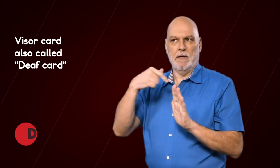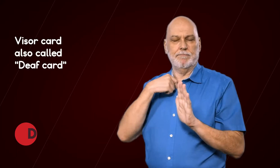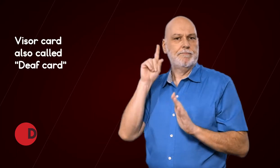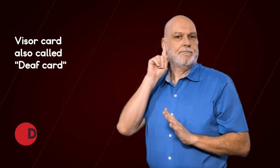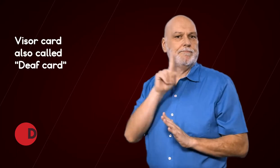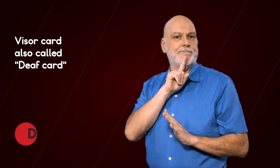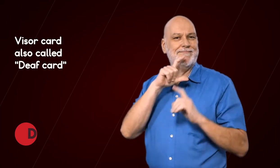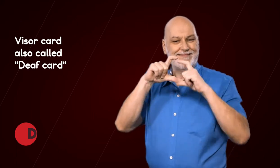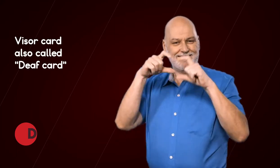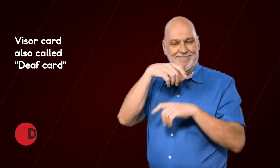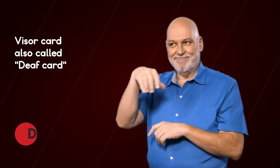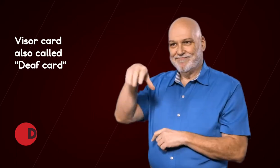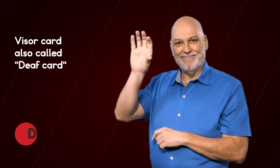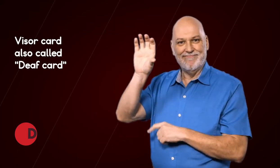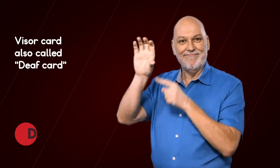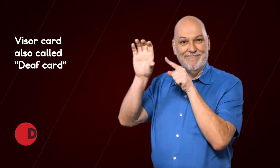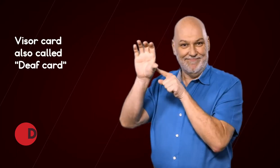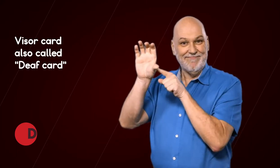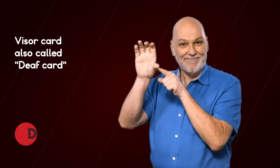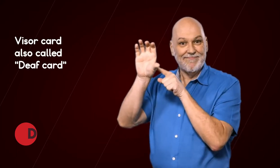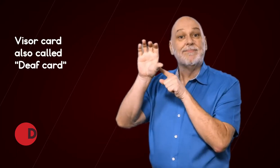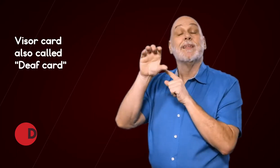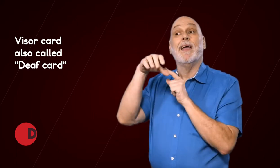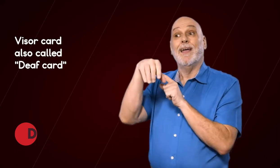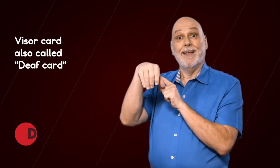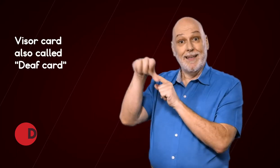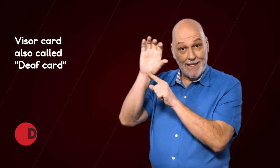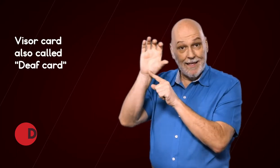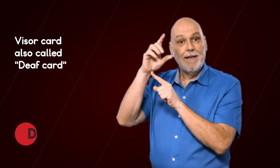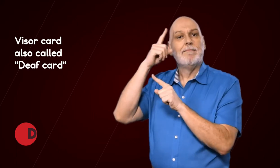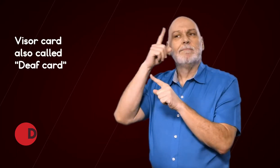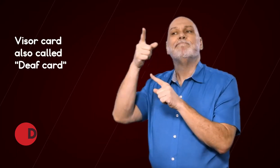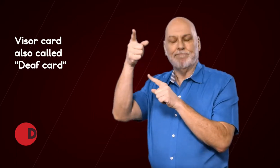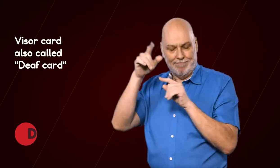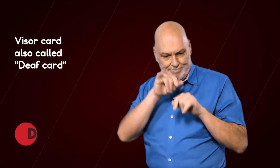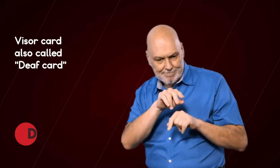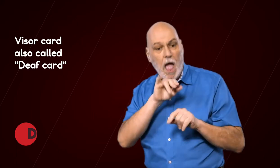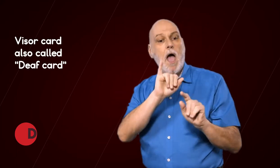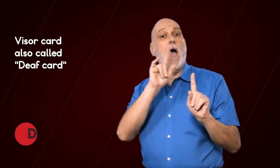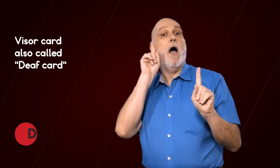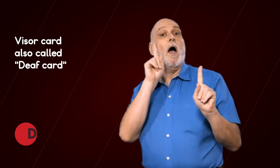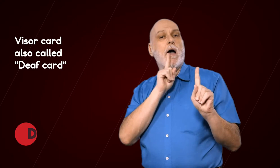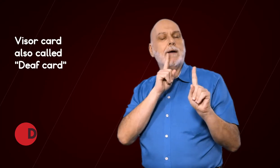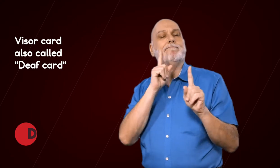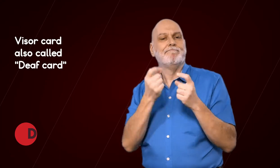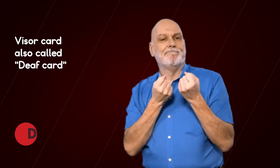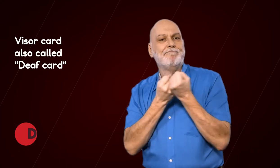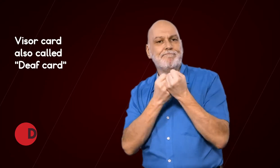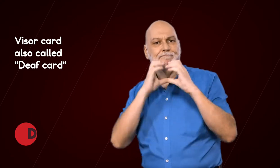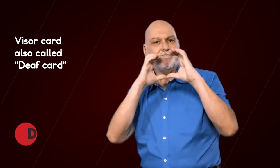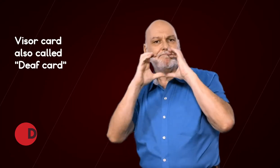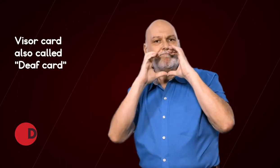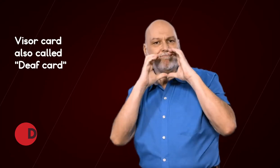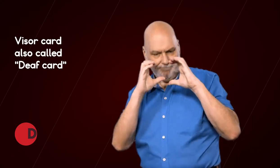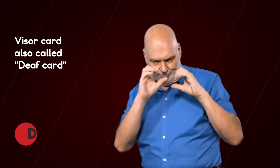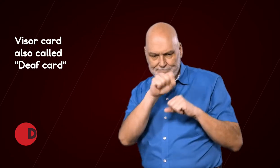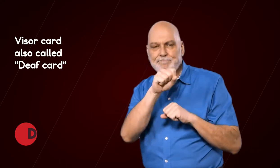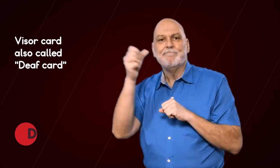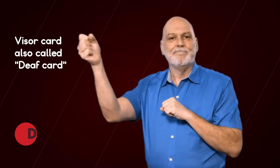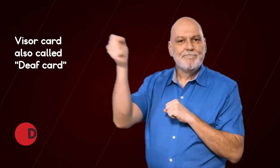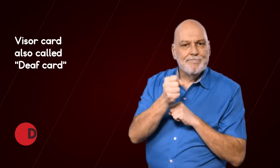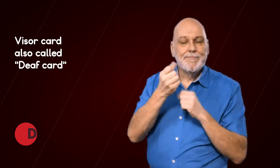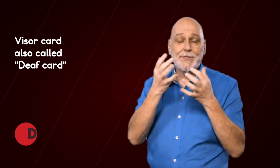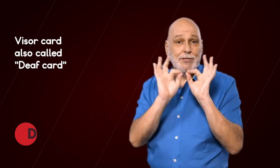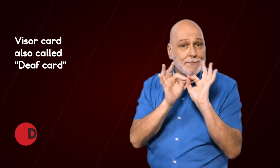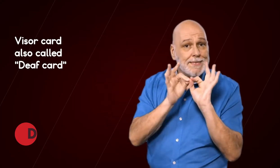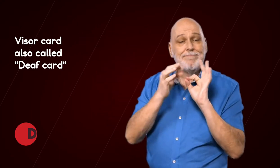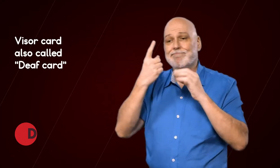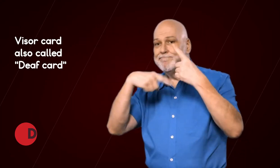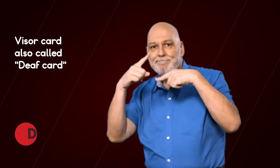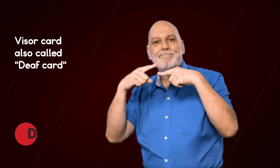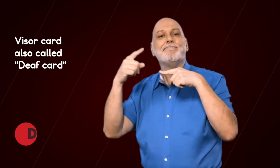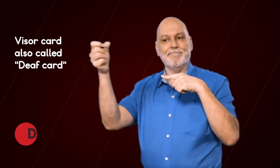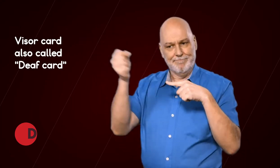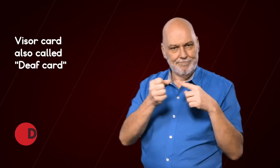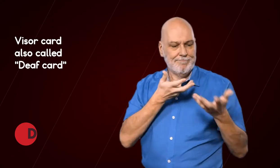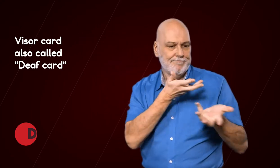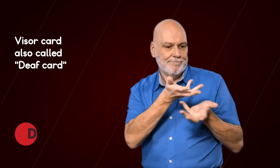the OPP has endorsed a visor card to assist a Deaf person to